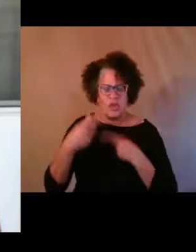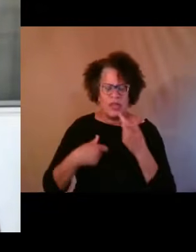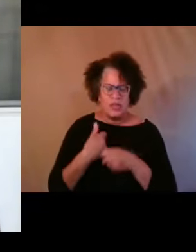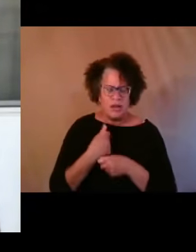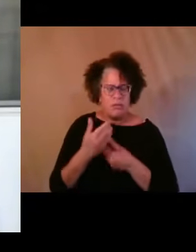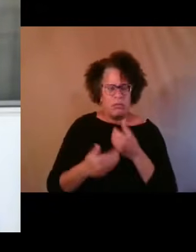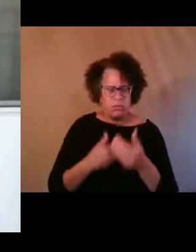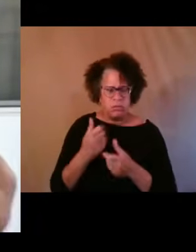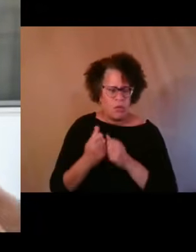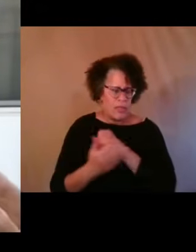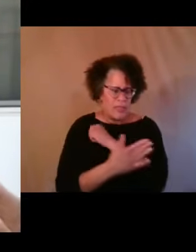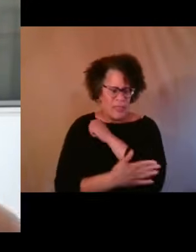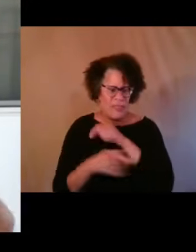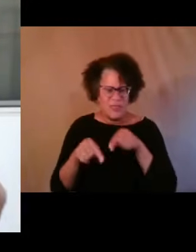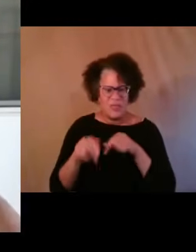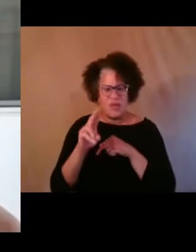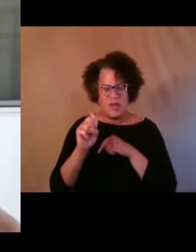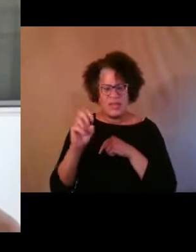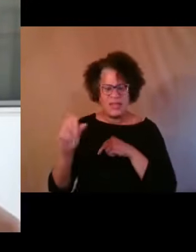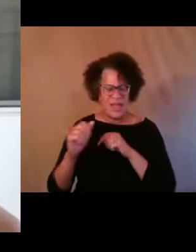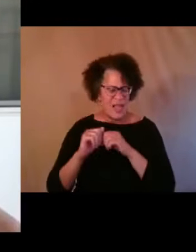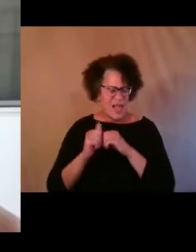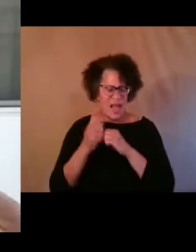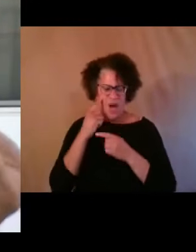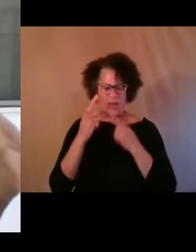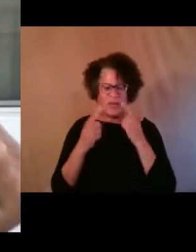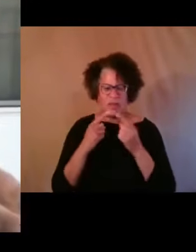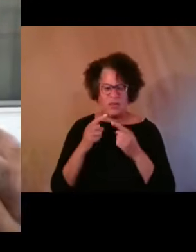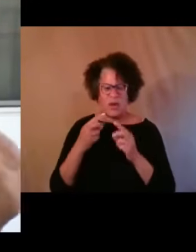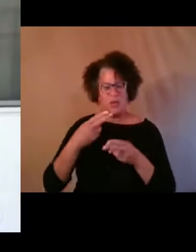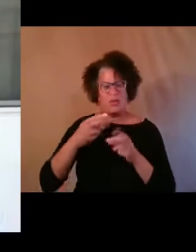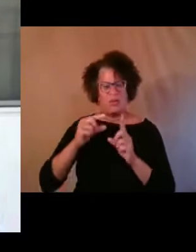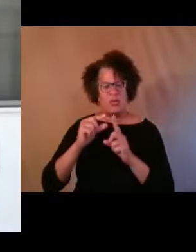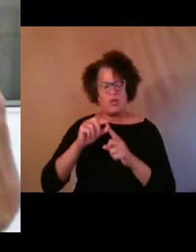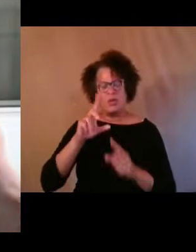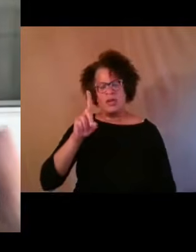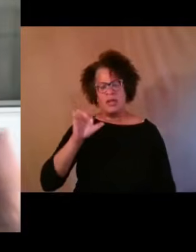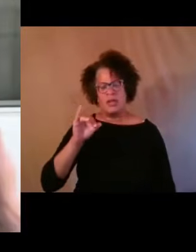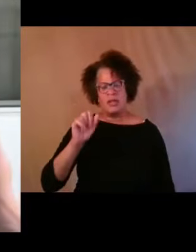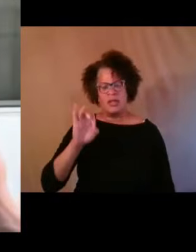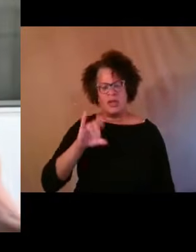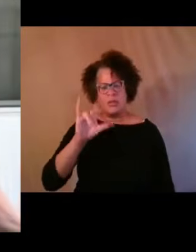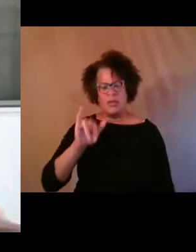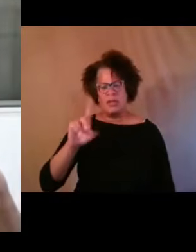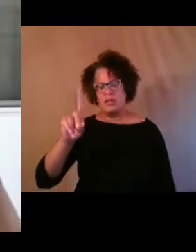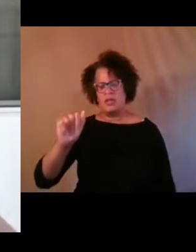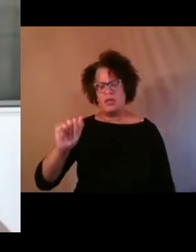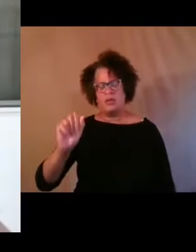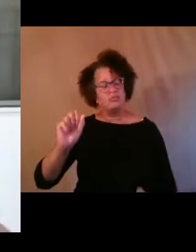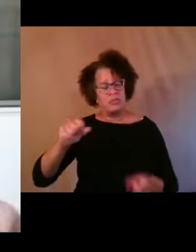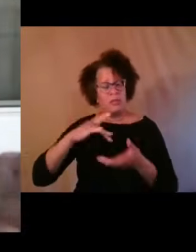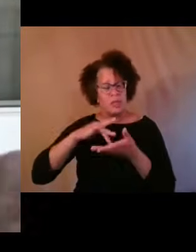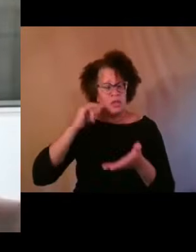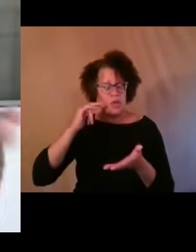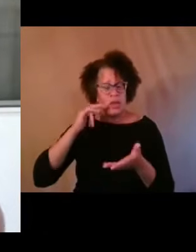as to how we think about disability from something that is to be exploited from enslaved times,